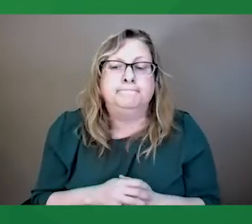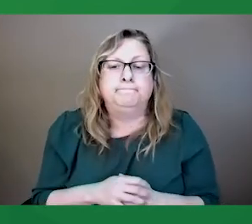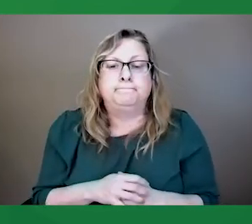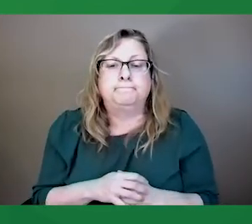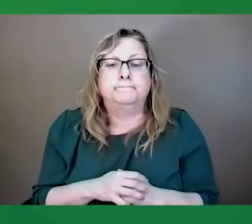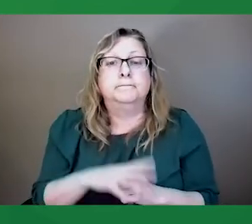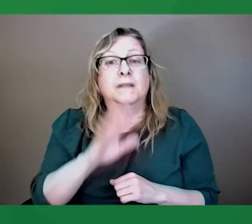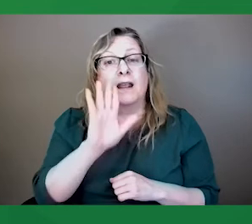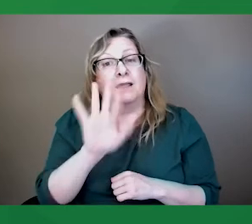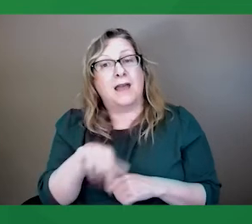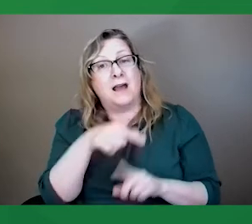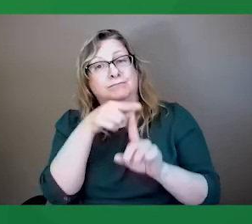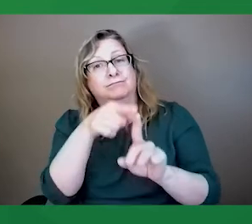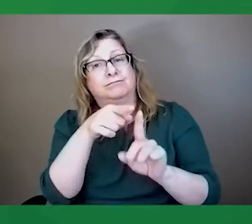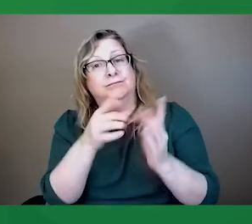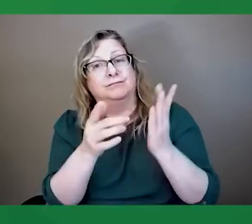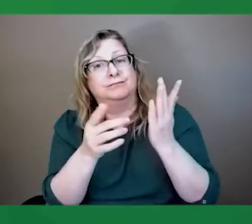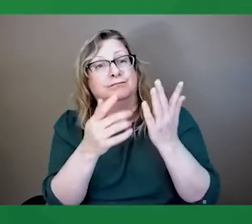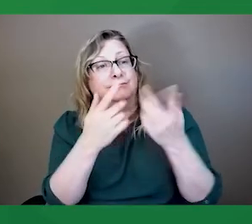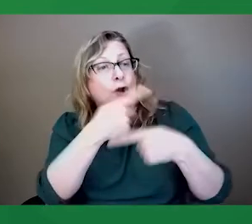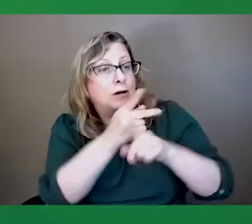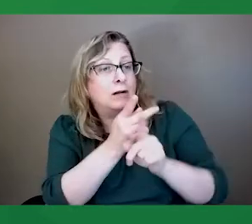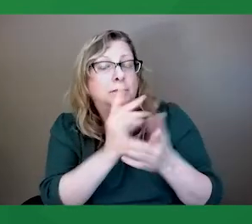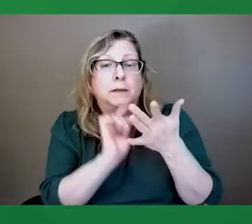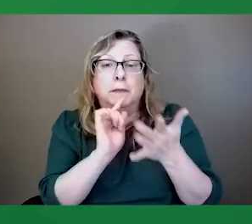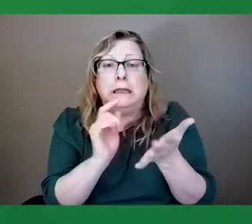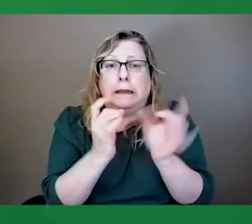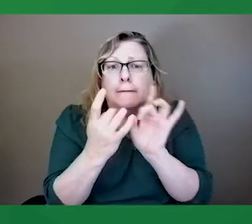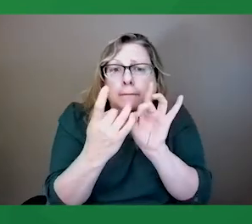This product may be able to give you feedback on that.